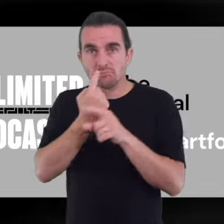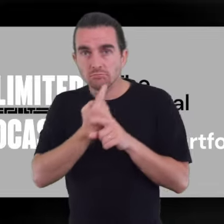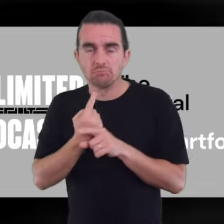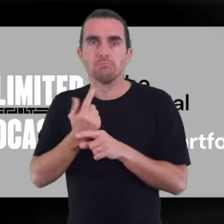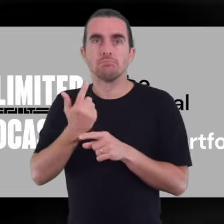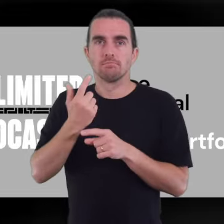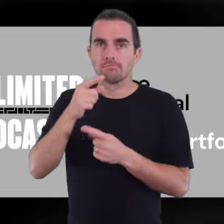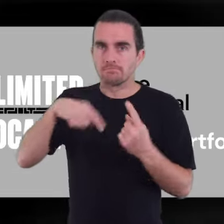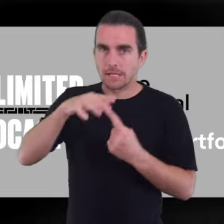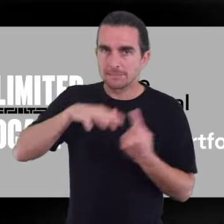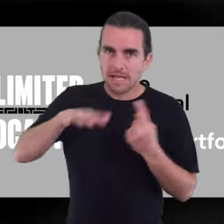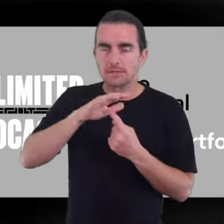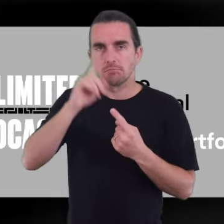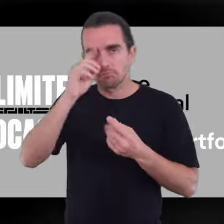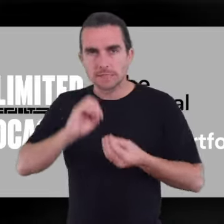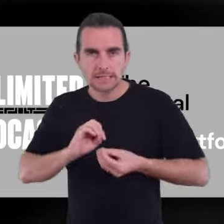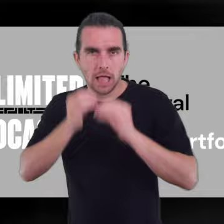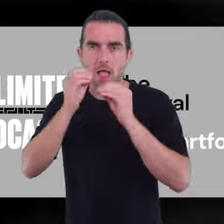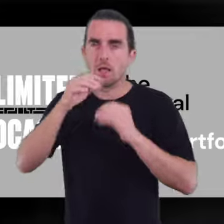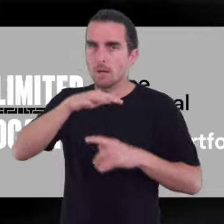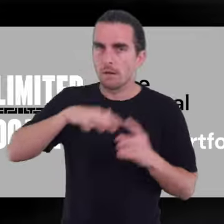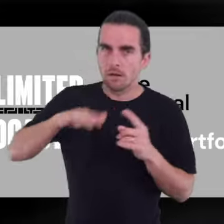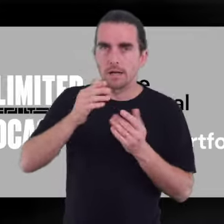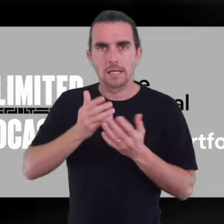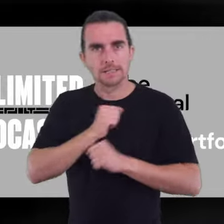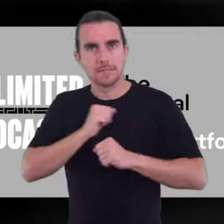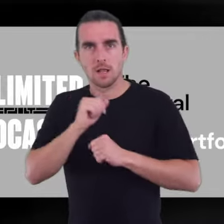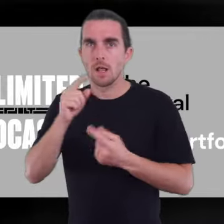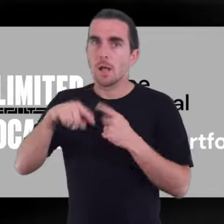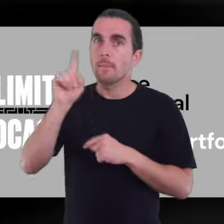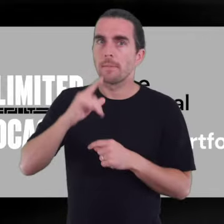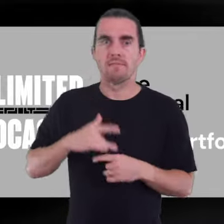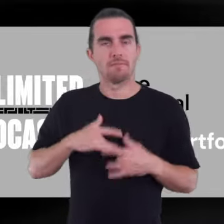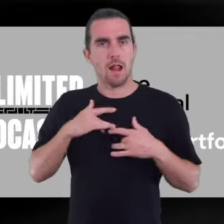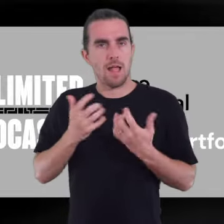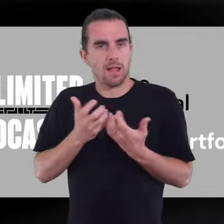how certain spaces or the design of public space makes people feel,